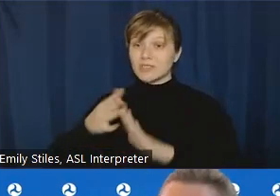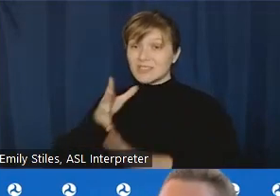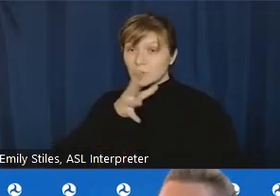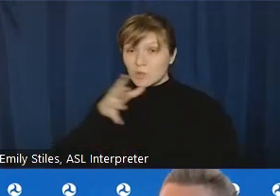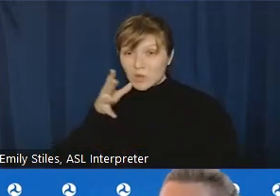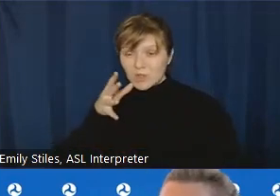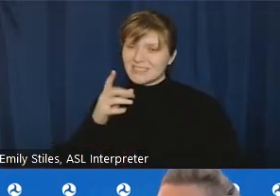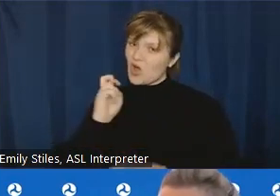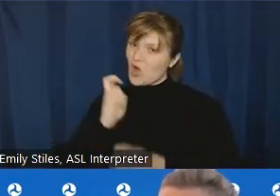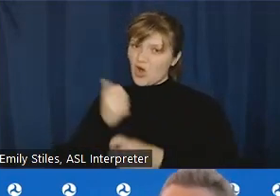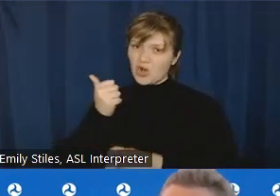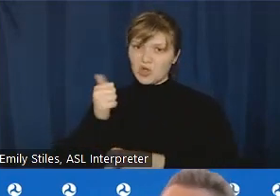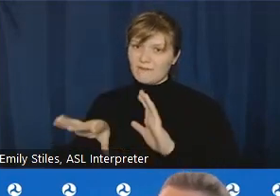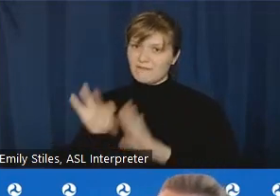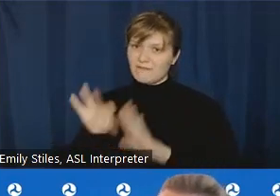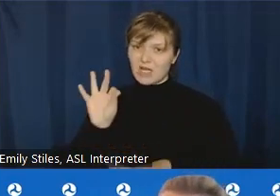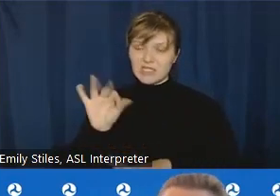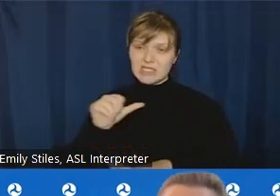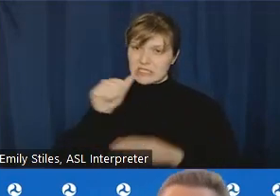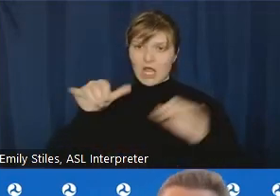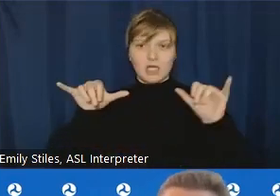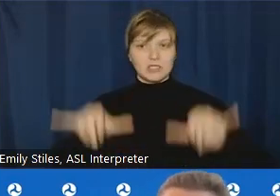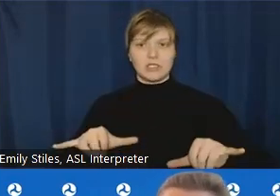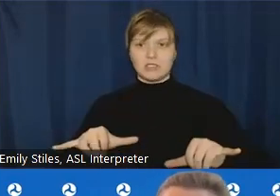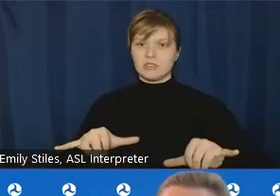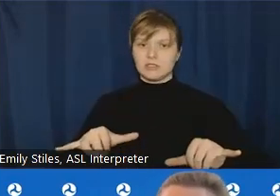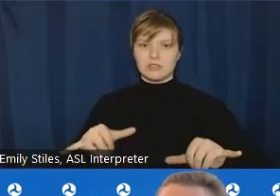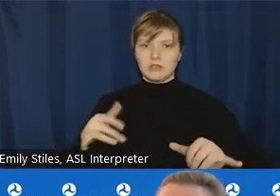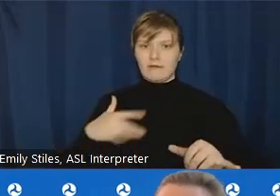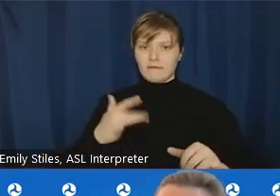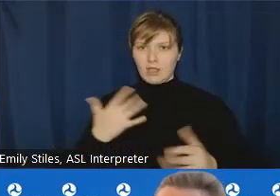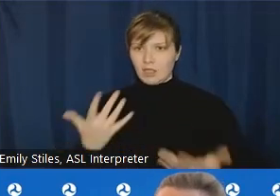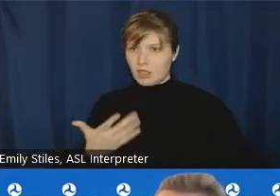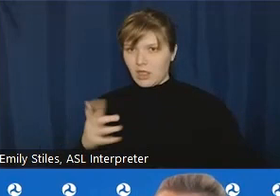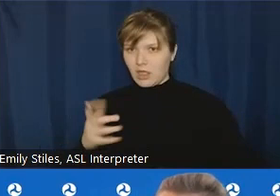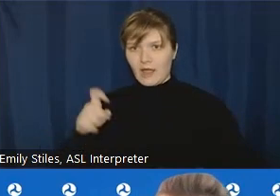It’s not set, it’s demand response. You have to call or look on a website. We developed this